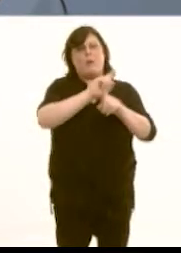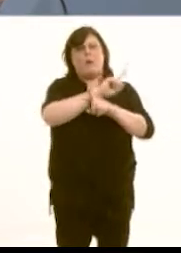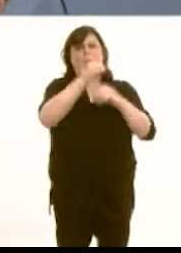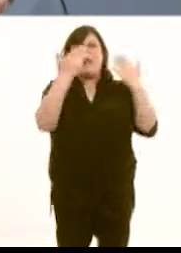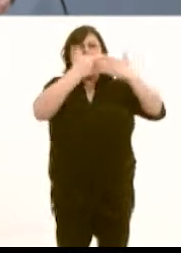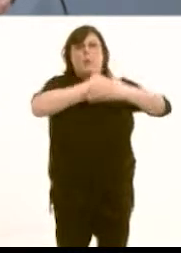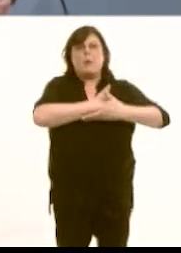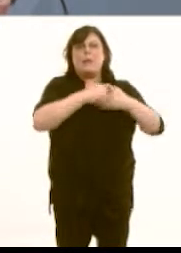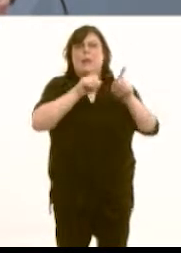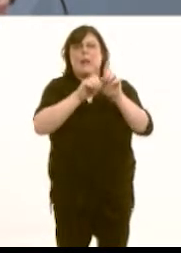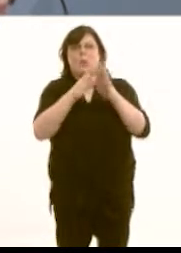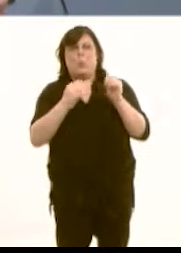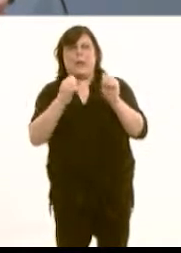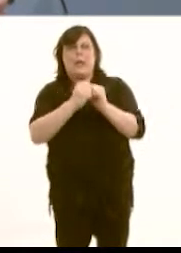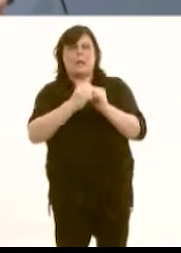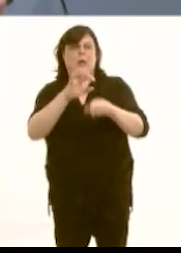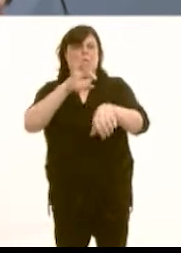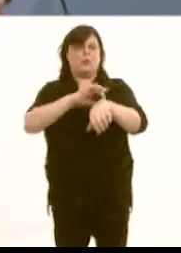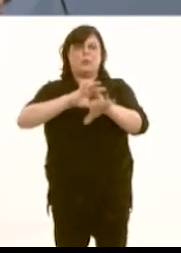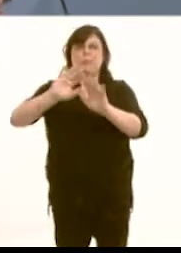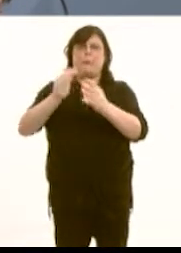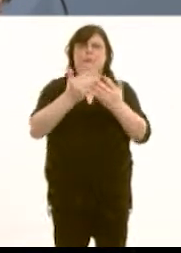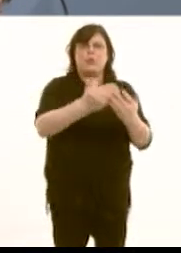the help and support that can be put in place for junior doctors.